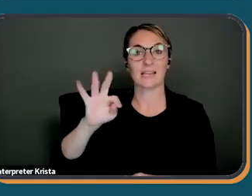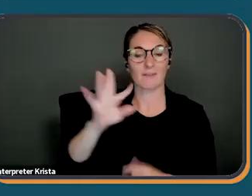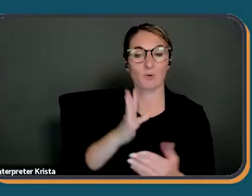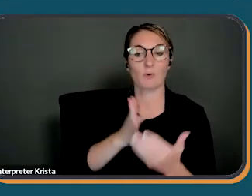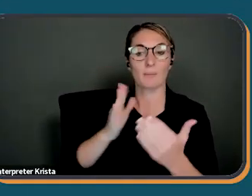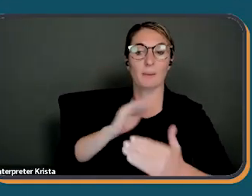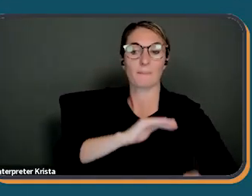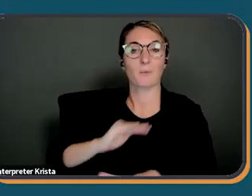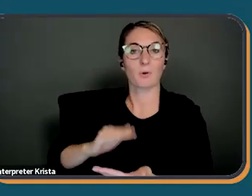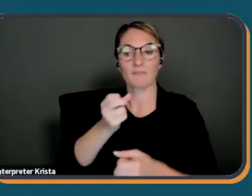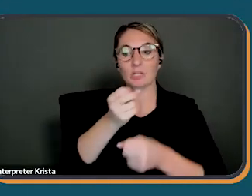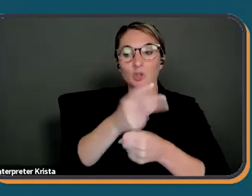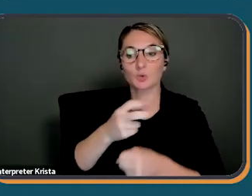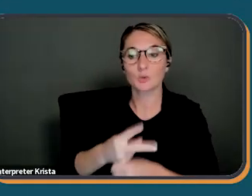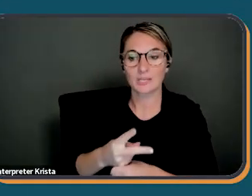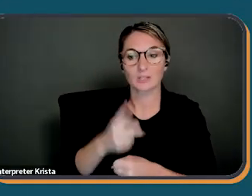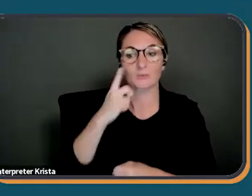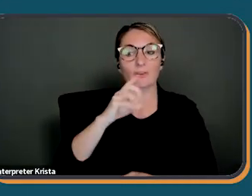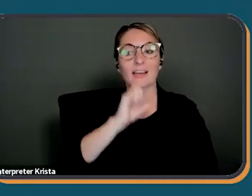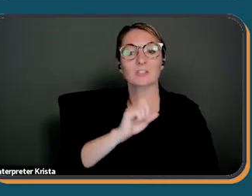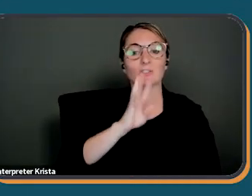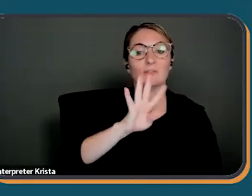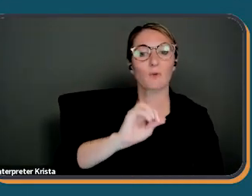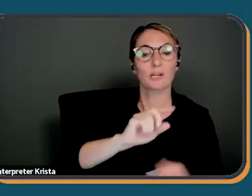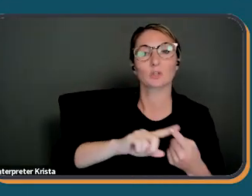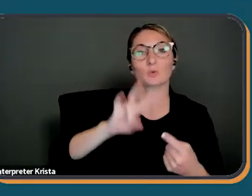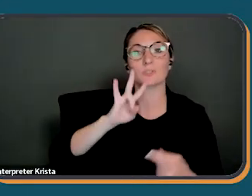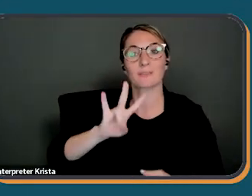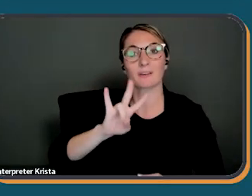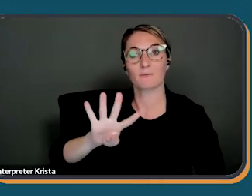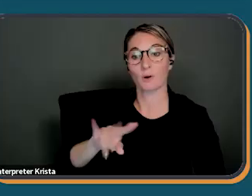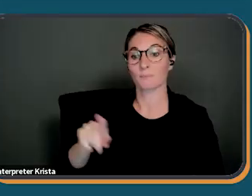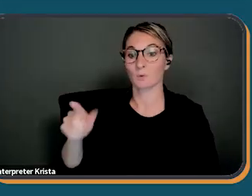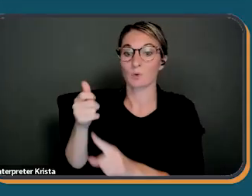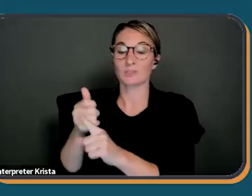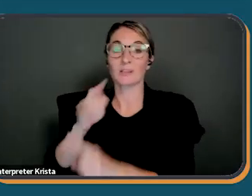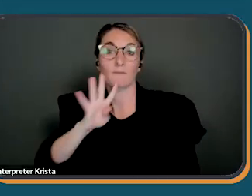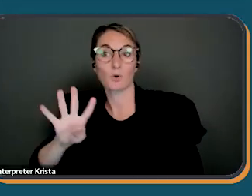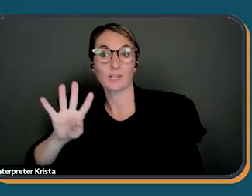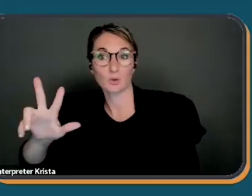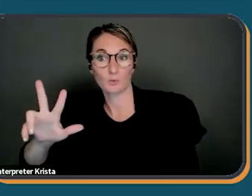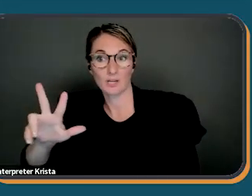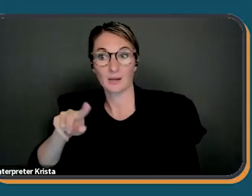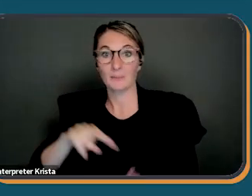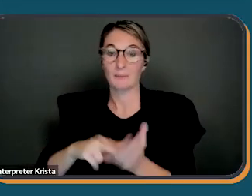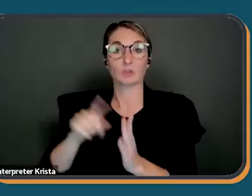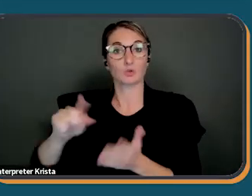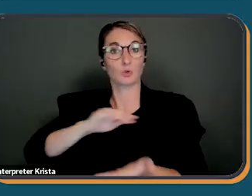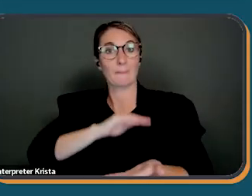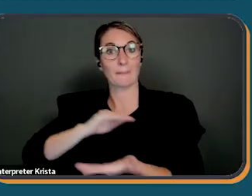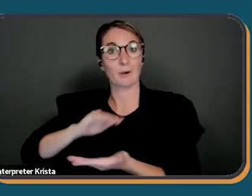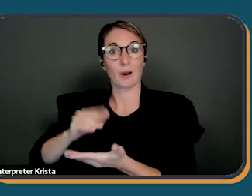Ms. Latisha, at 43 years old, you are in this age group and should be getting mammograms every 2 years.